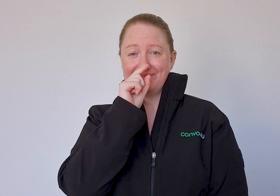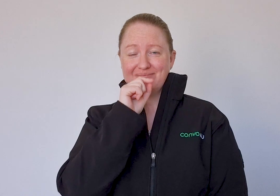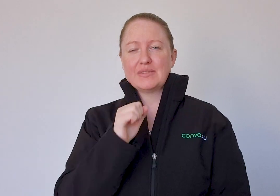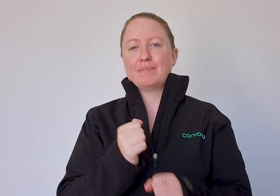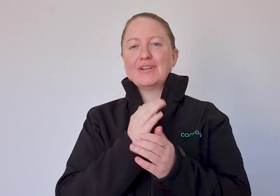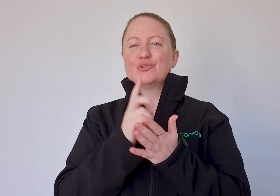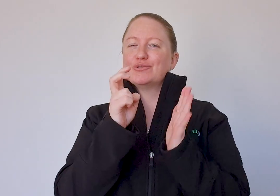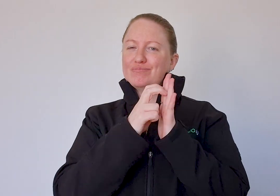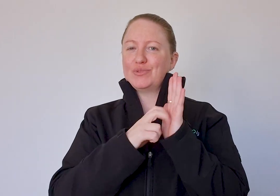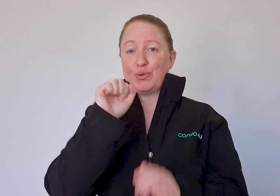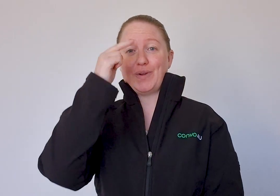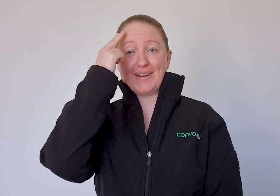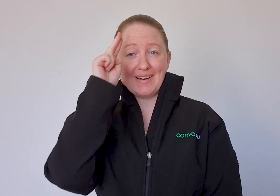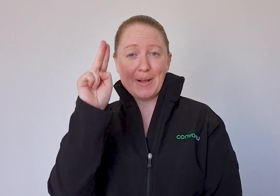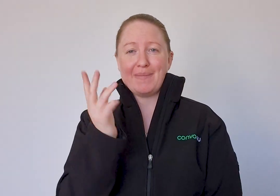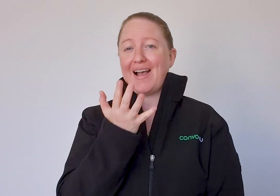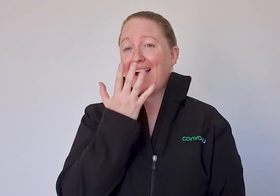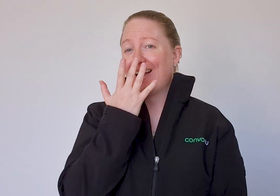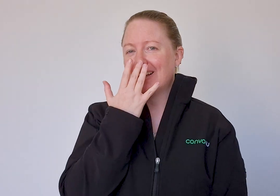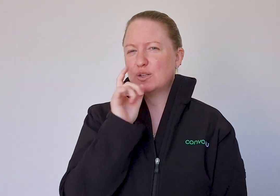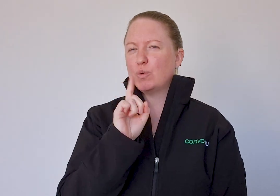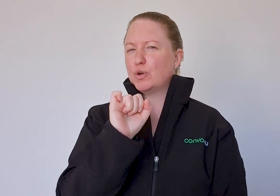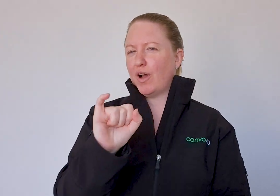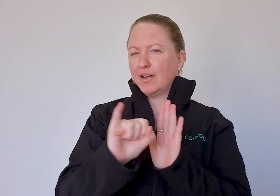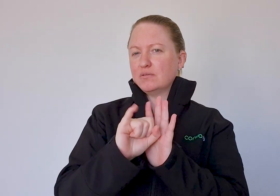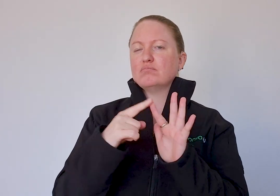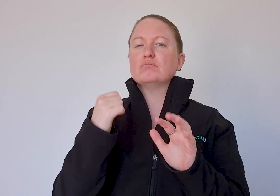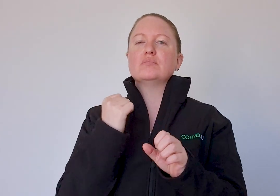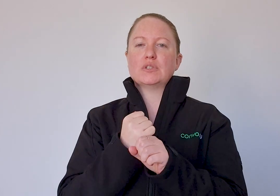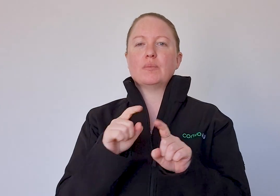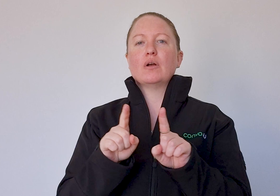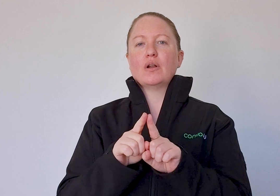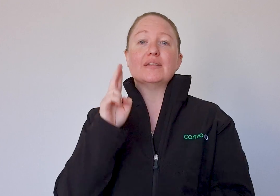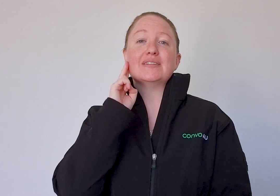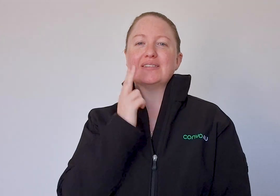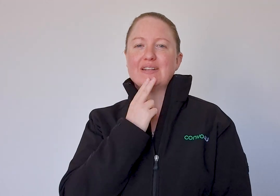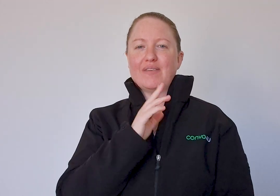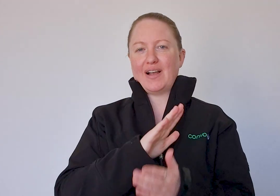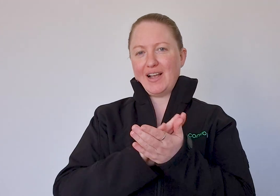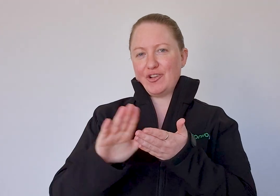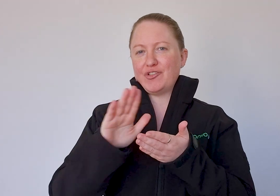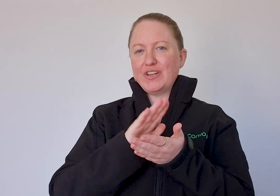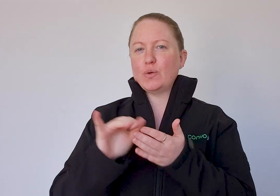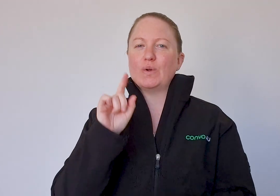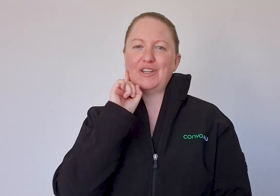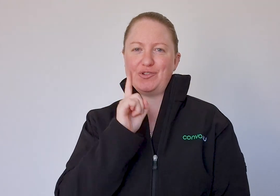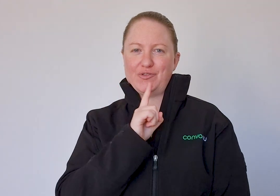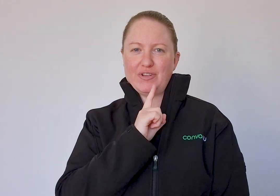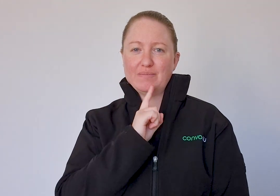name, age, identity (e.g. deaf, hard of hearing or hearing),